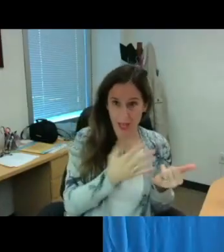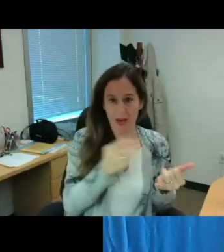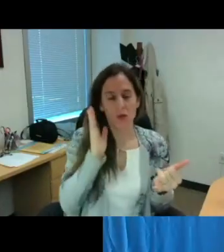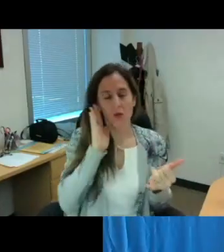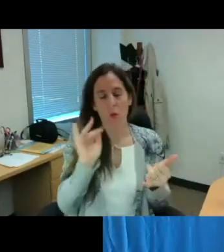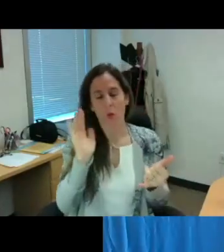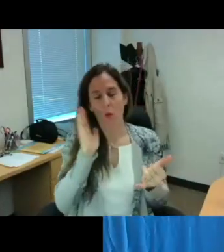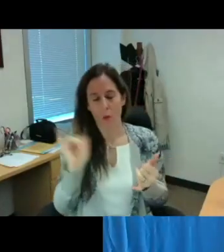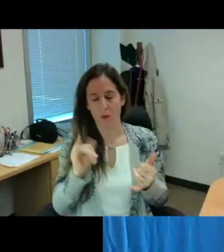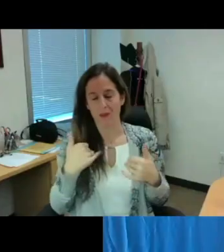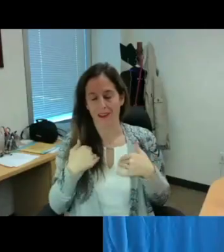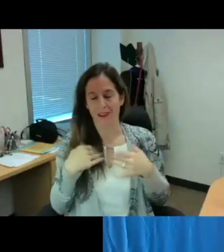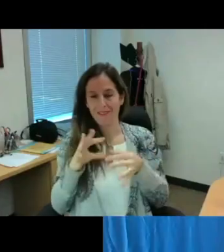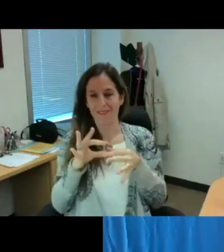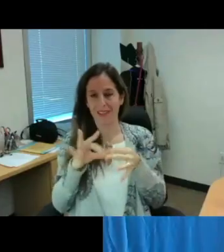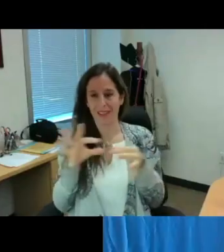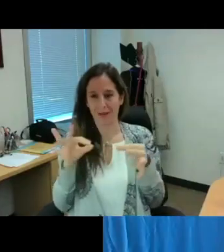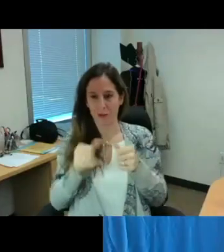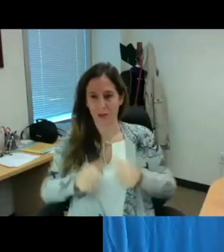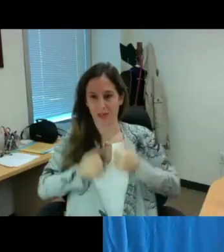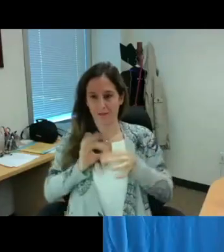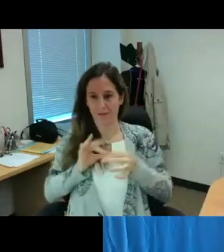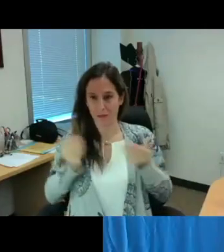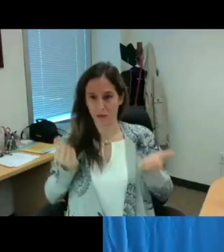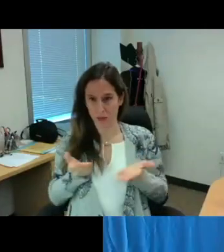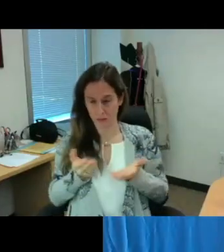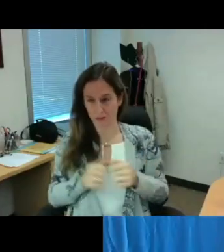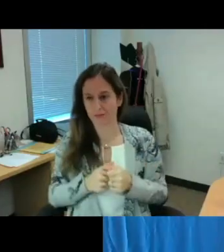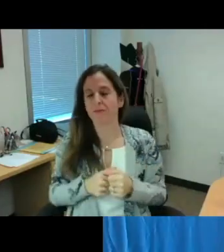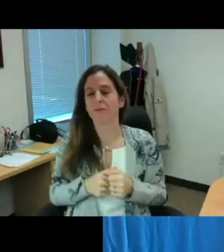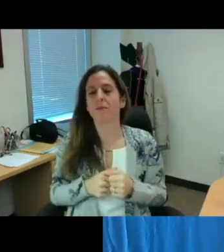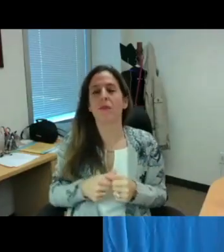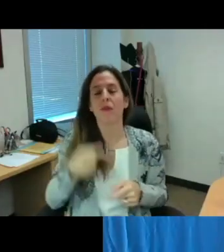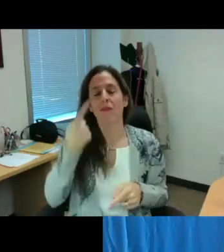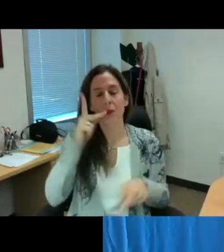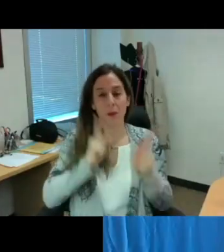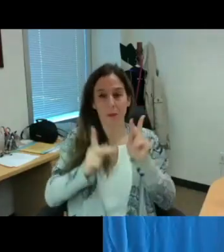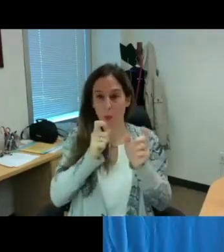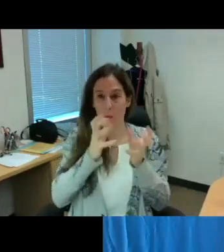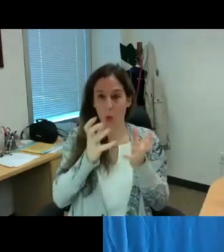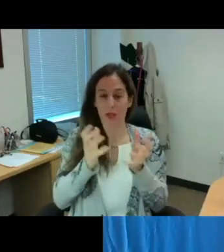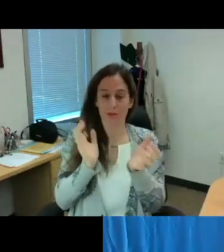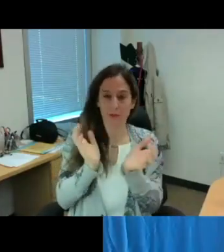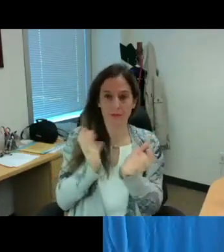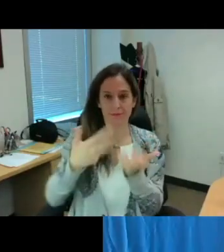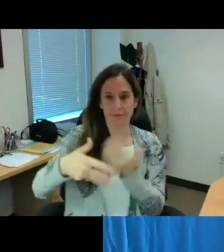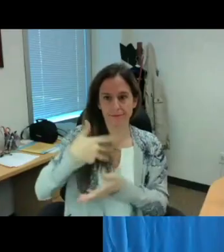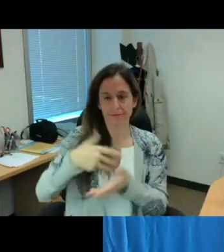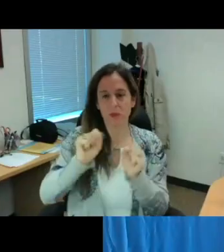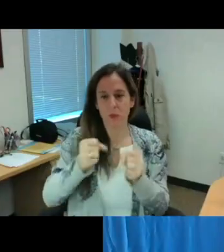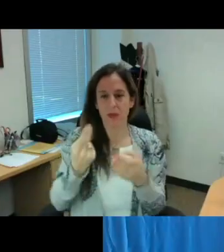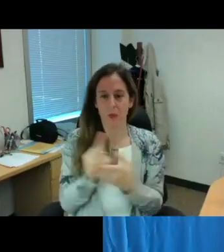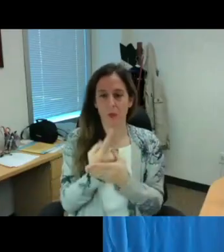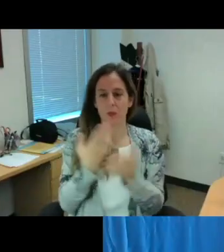first we have interpreters interpreting the talk today as well as live captioning and